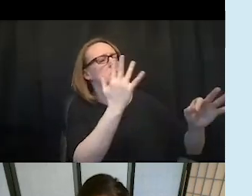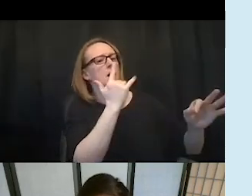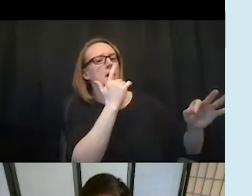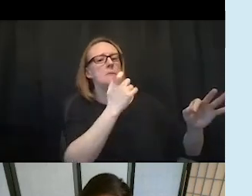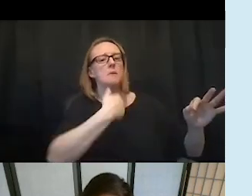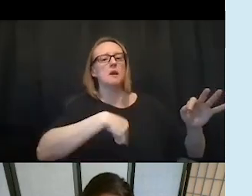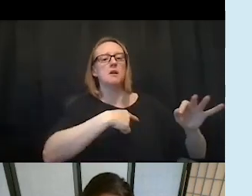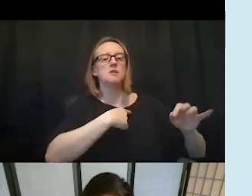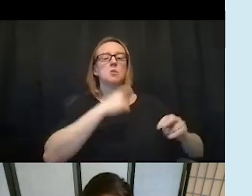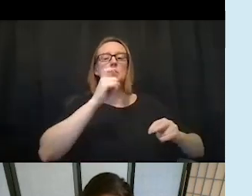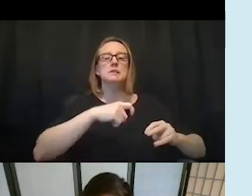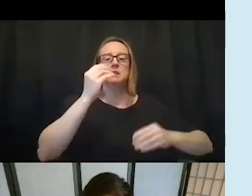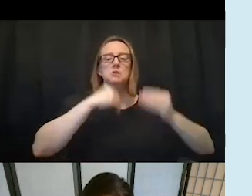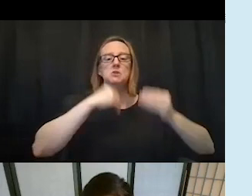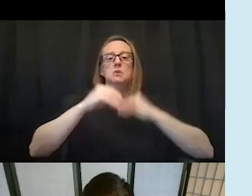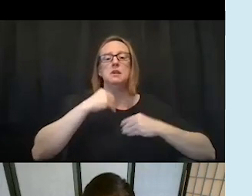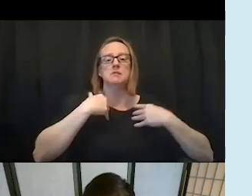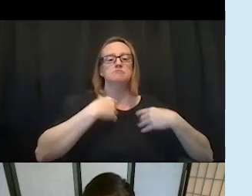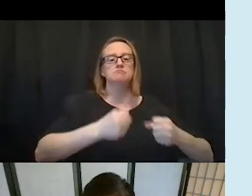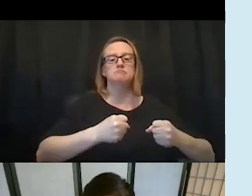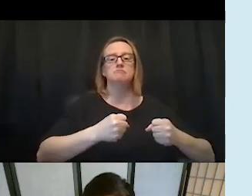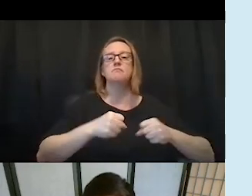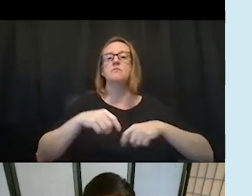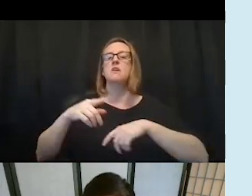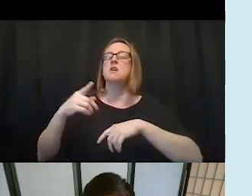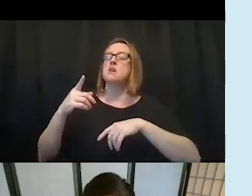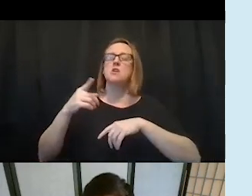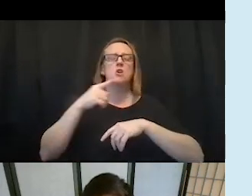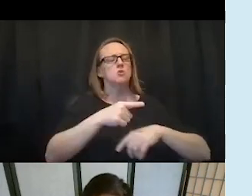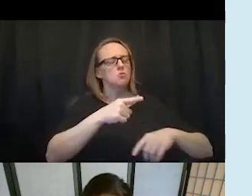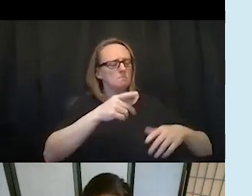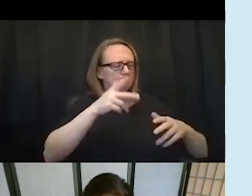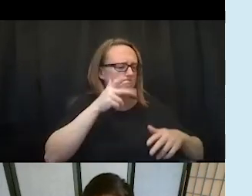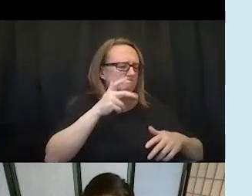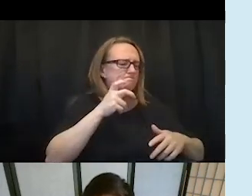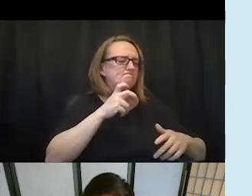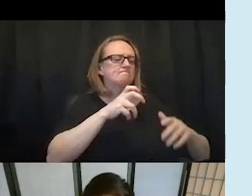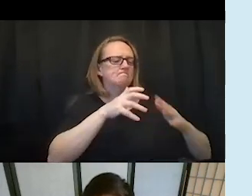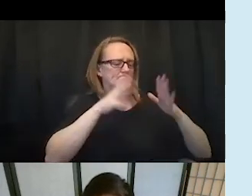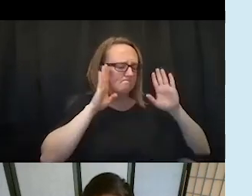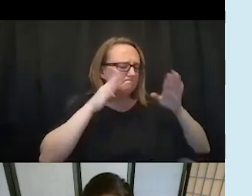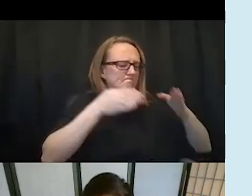You work so calmly and listen listen so thoroughly as if preparing a meal for 80